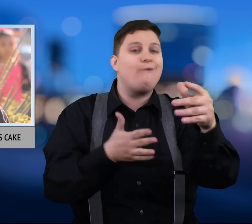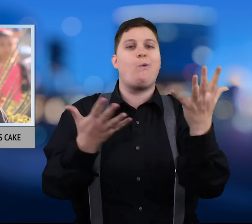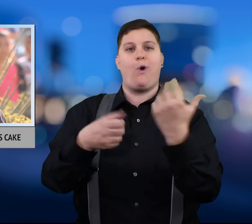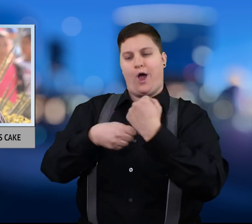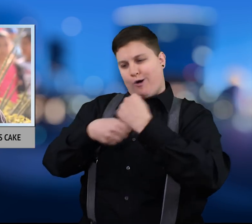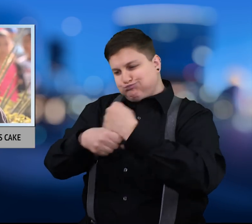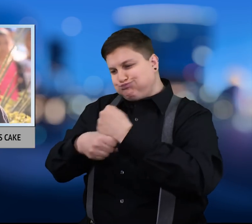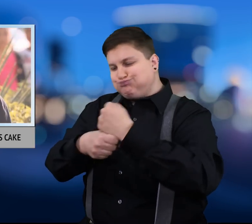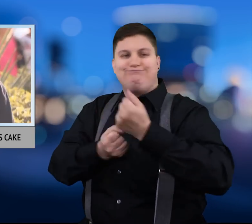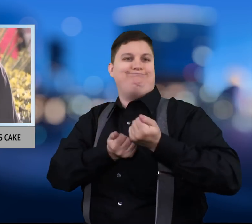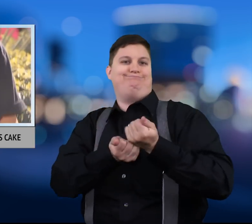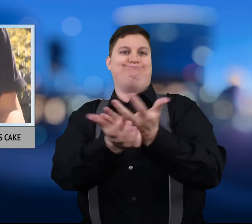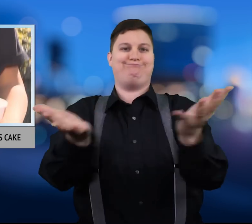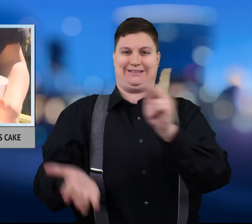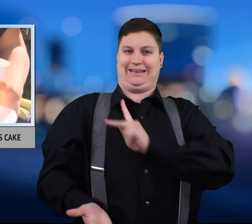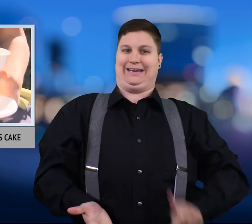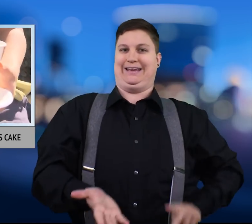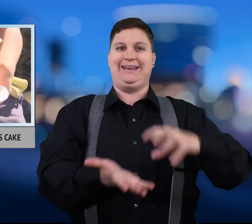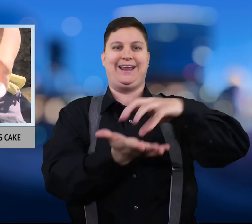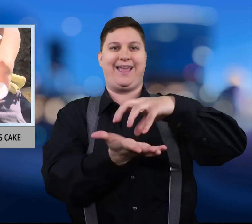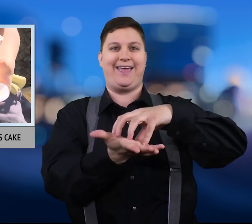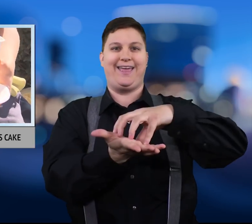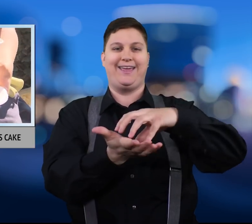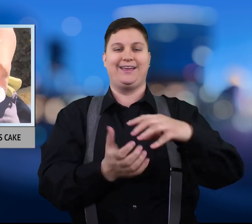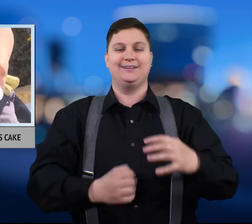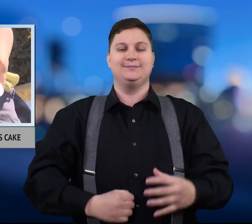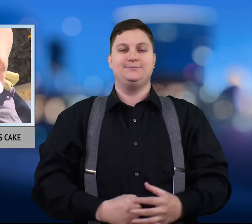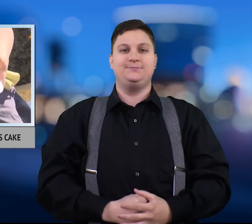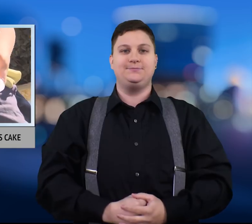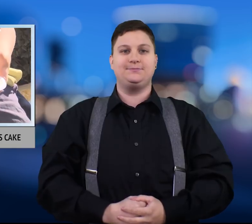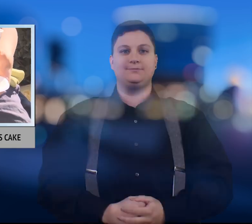or making the Kings cake the following year.